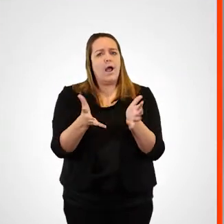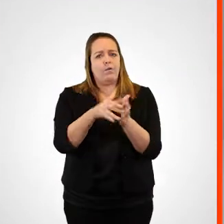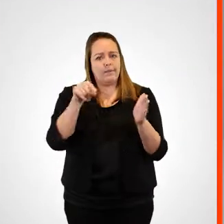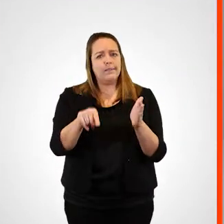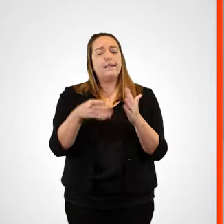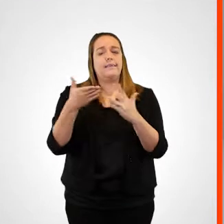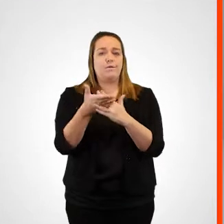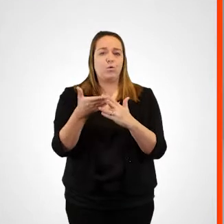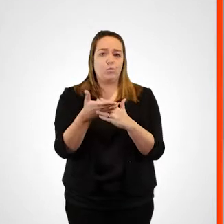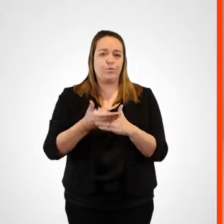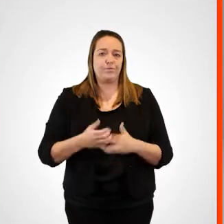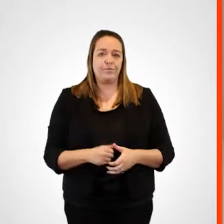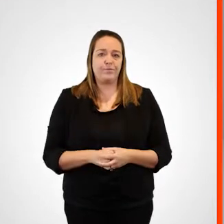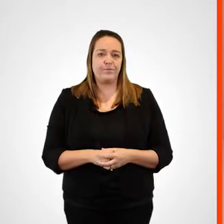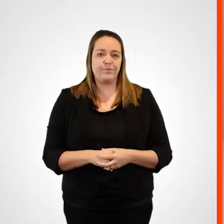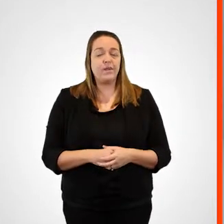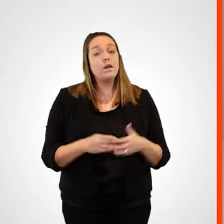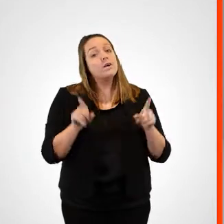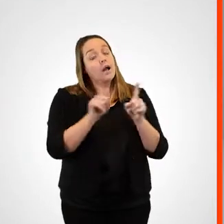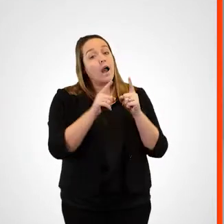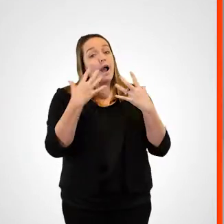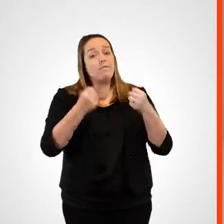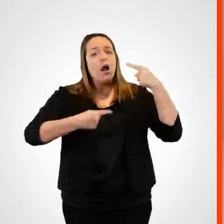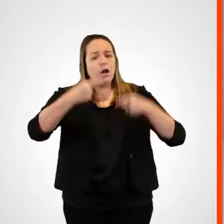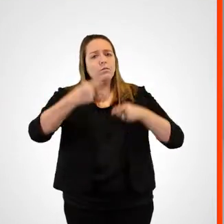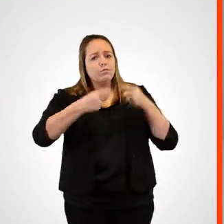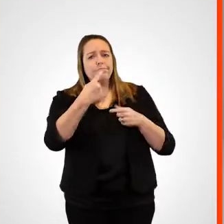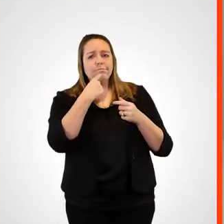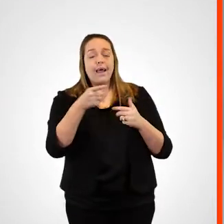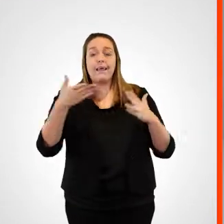As we often argue, this issue of accessibility is fundamental.